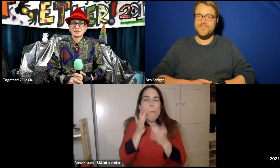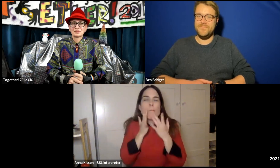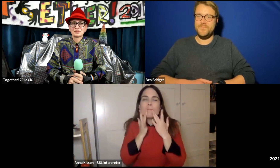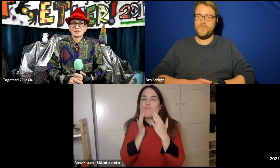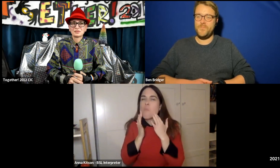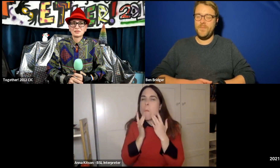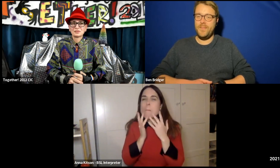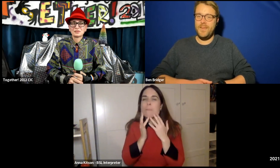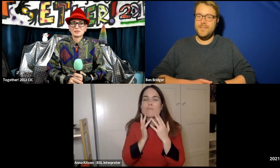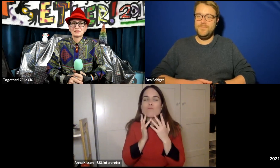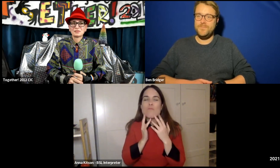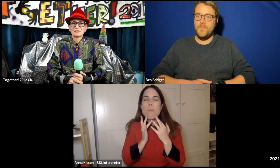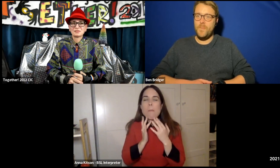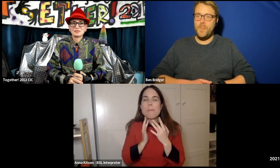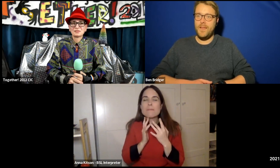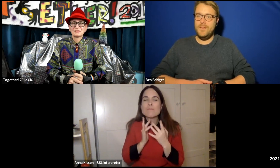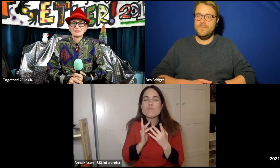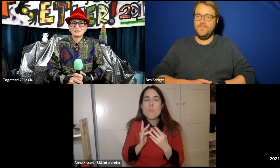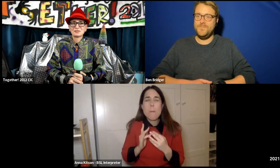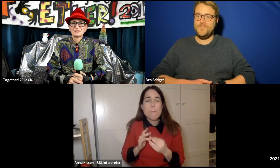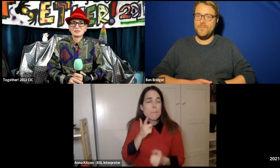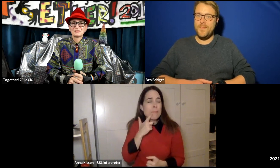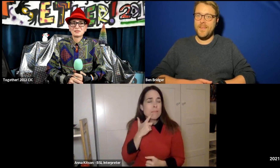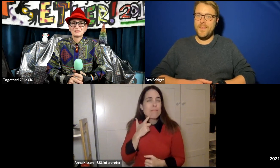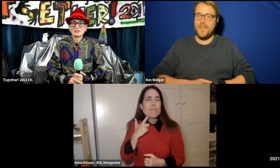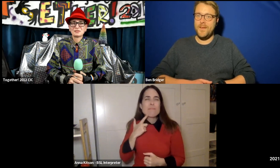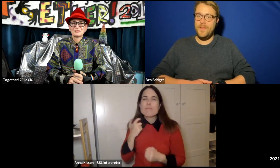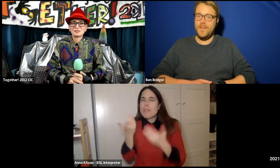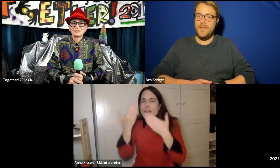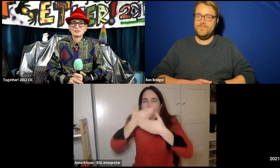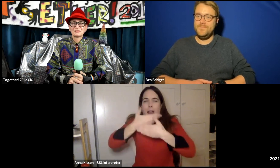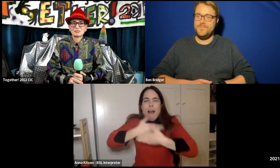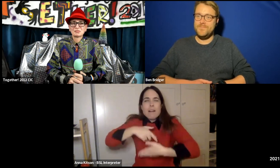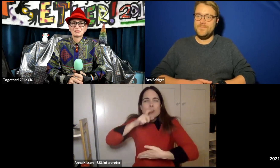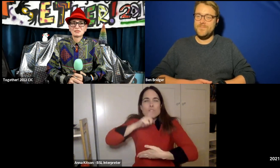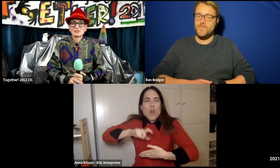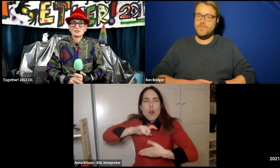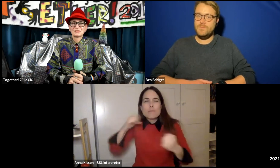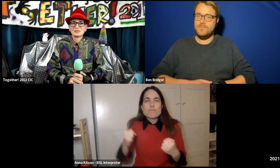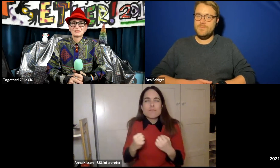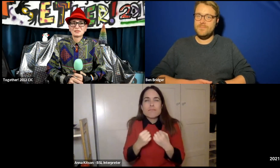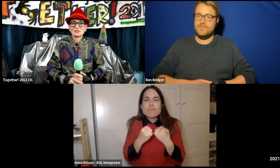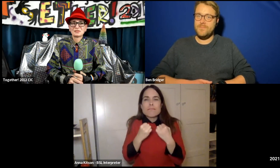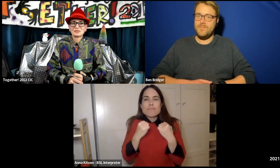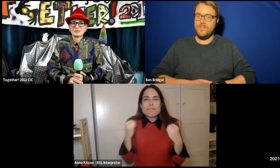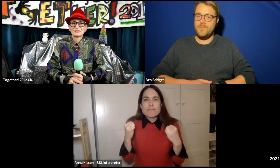And the intense taste of dark chocolate. That's it.